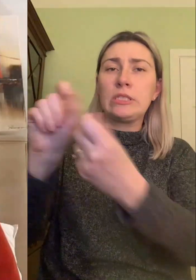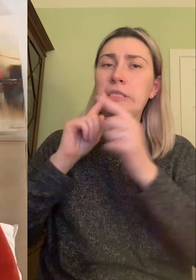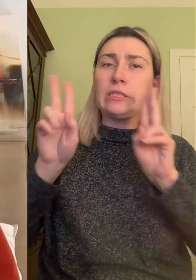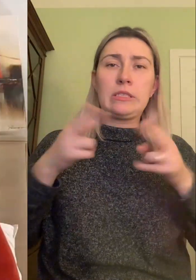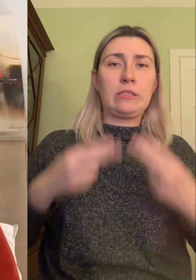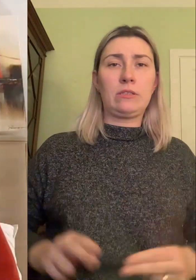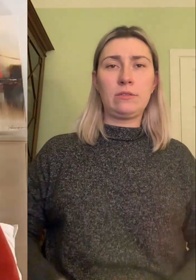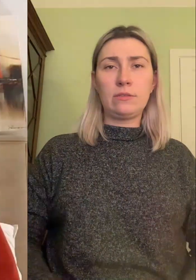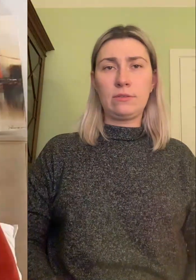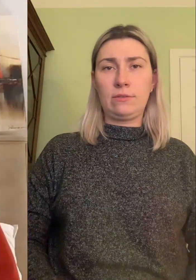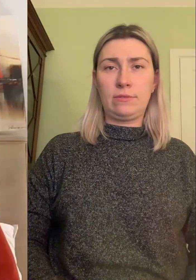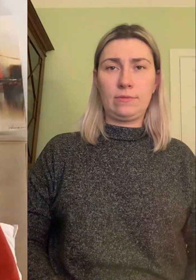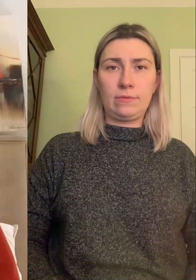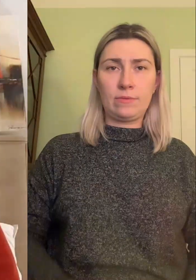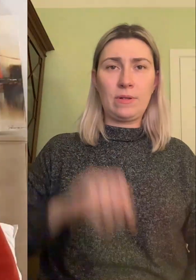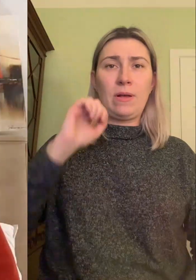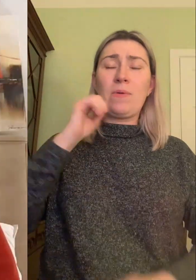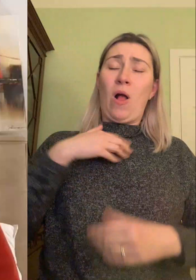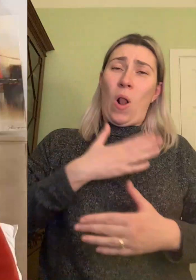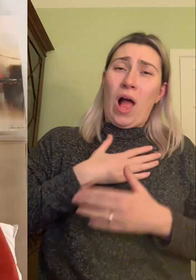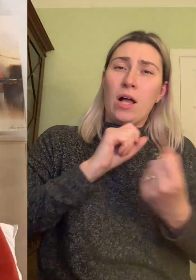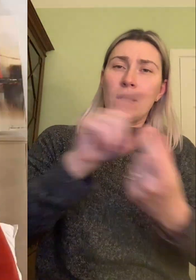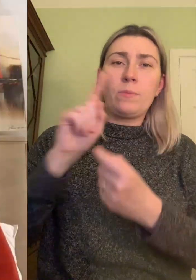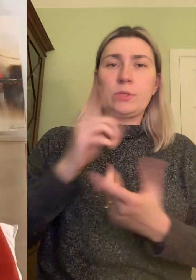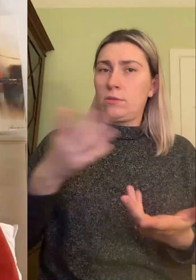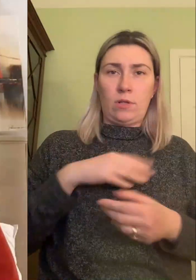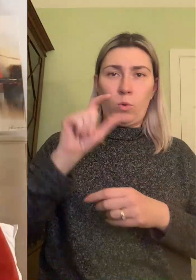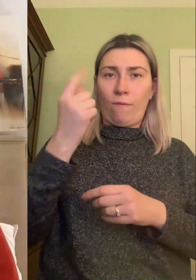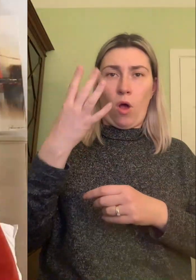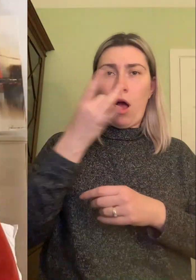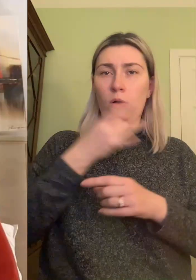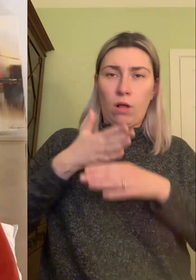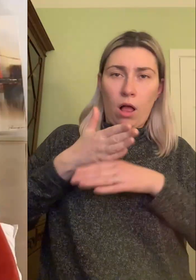because I can't reply to all the messages. I’d love to! - but I would literally